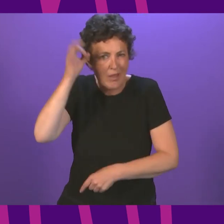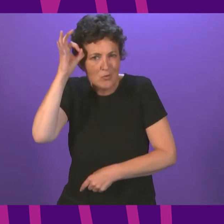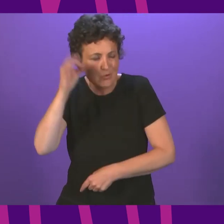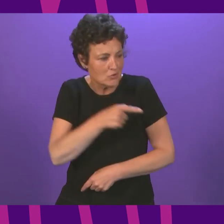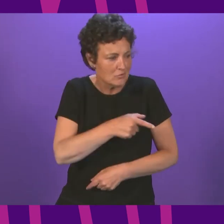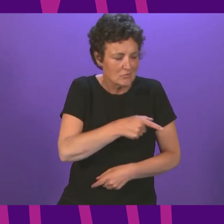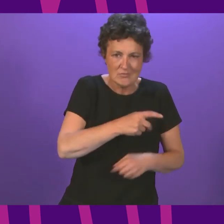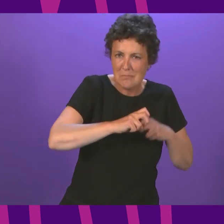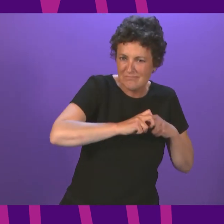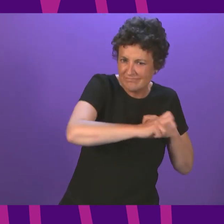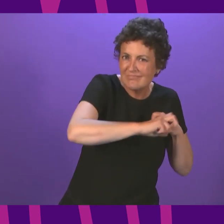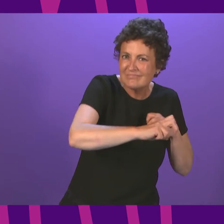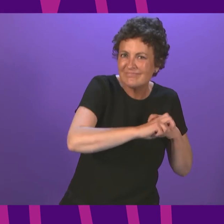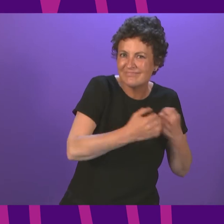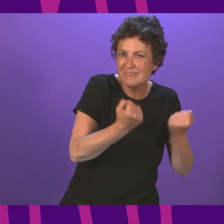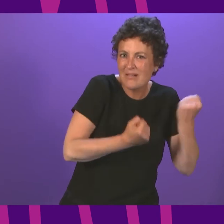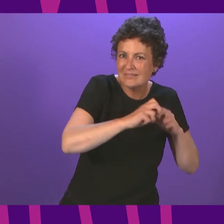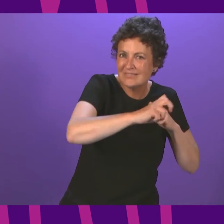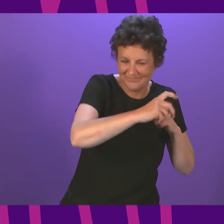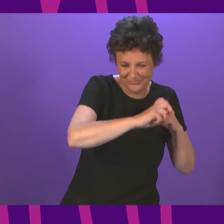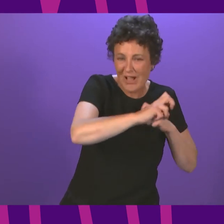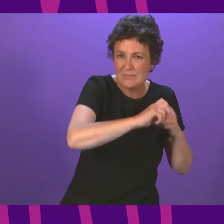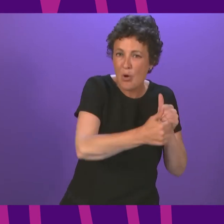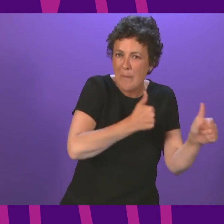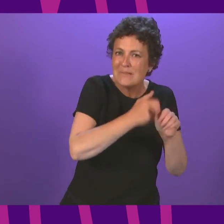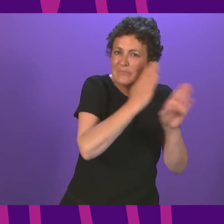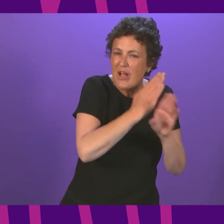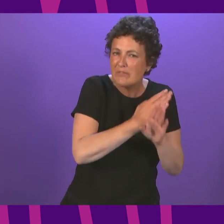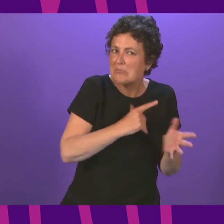and regional transport authorities in order to prepare the ground on this important issue,